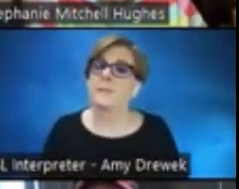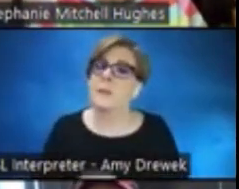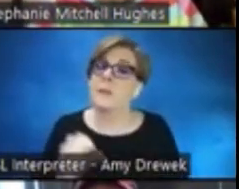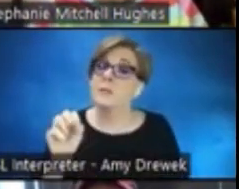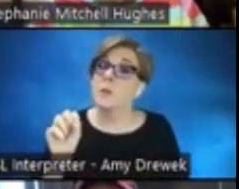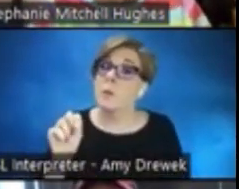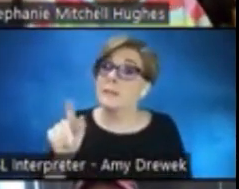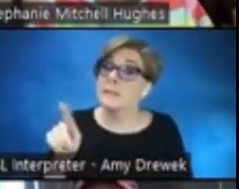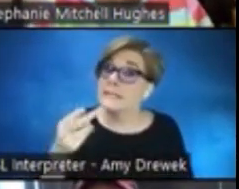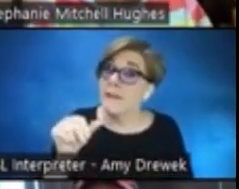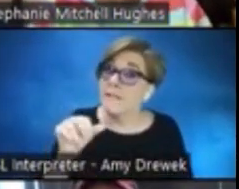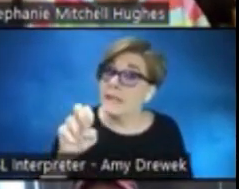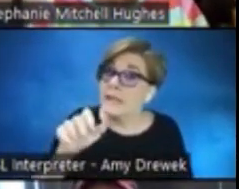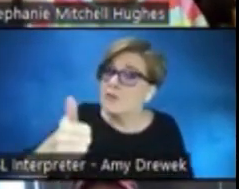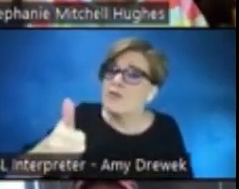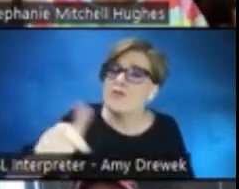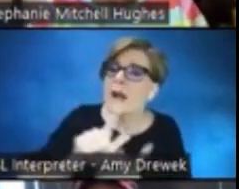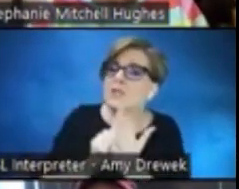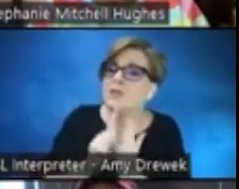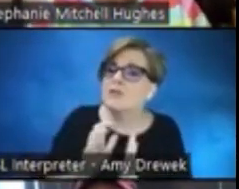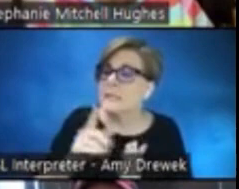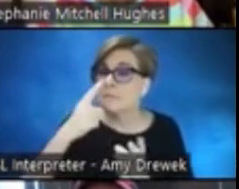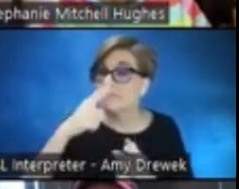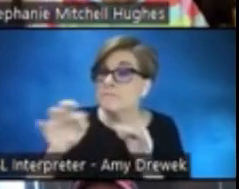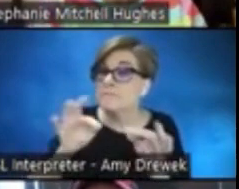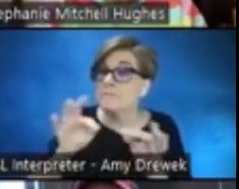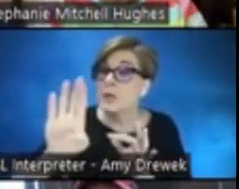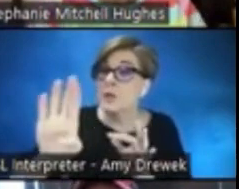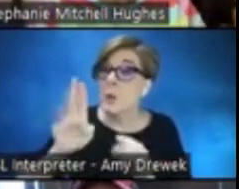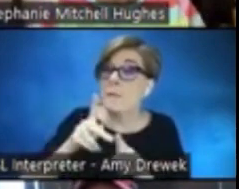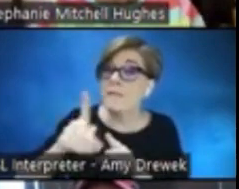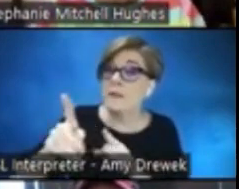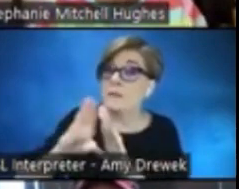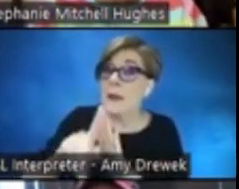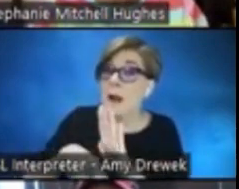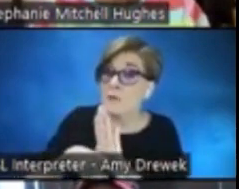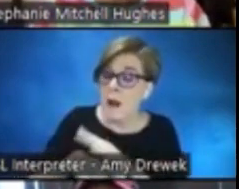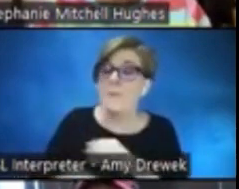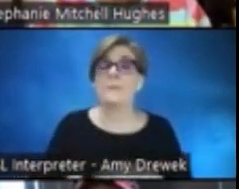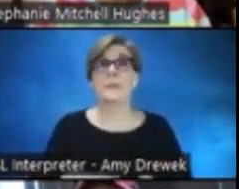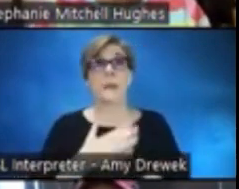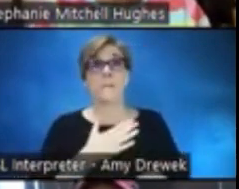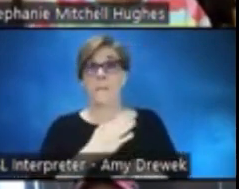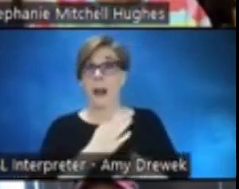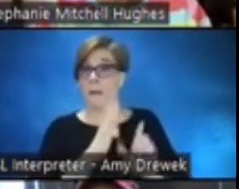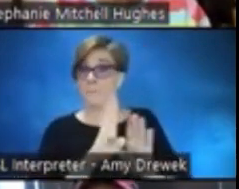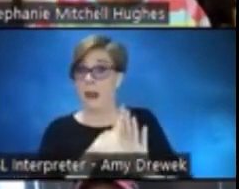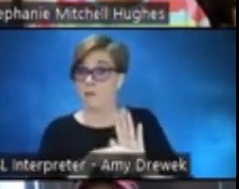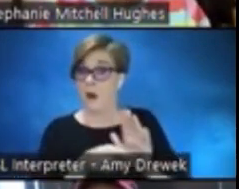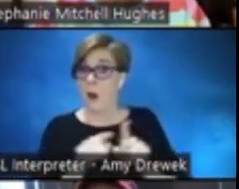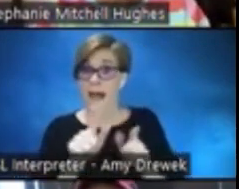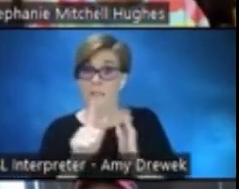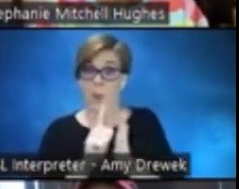TALK ABOUT YOUR PROFESSIONAL BACKGROUND. MY BACKGROUND AS A LAWYER -- I HAVE BEEN A LAWYER NOW FOR A